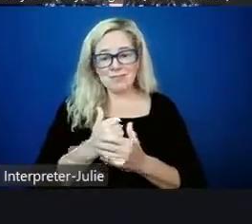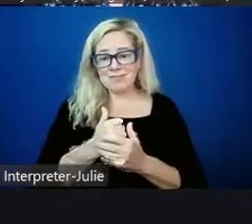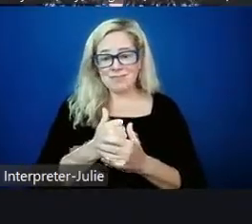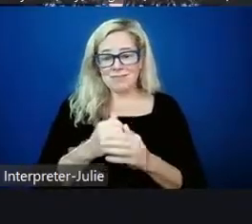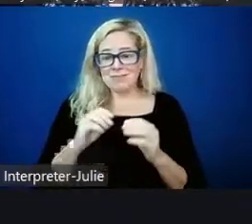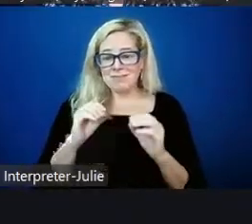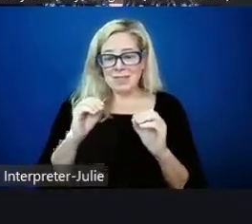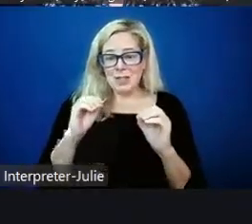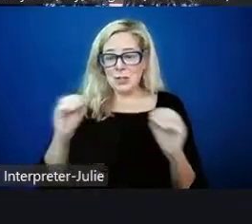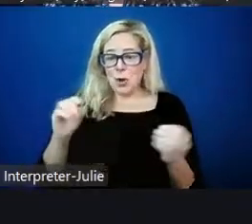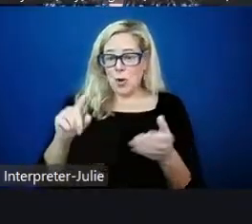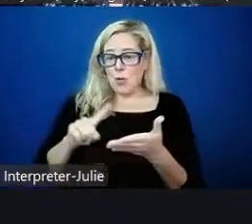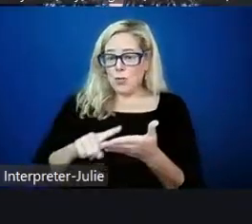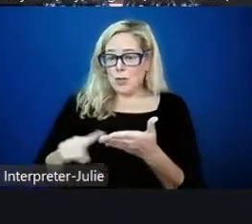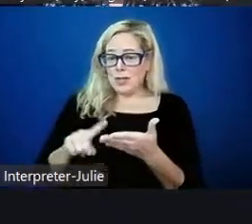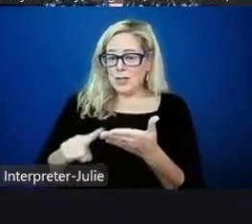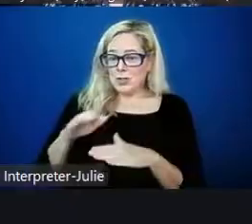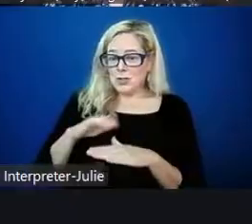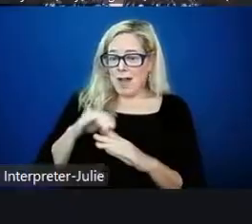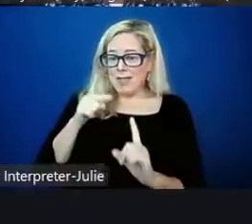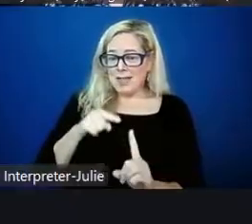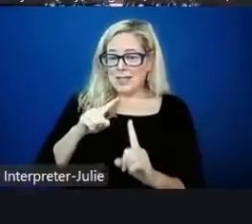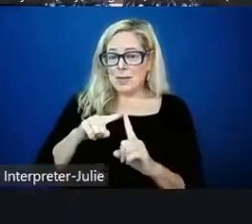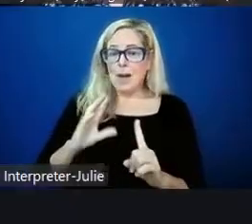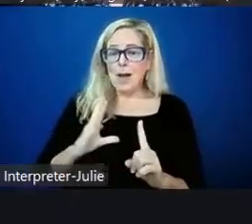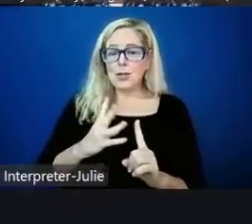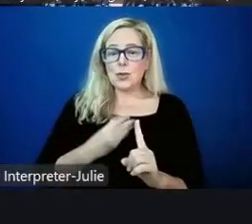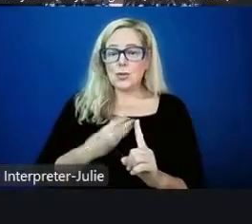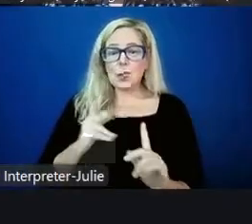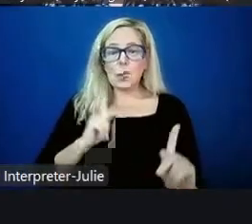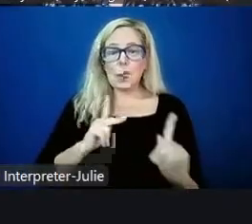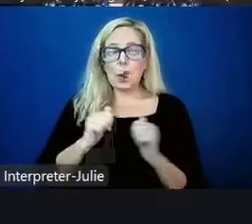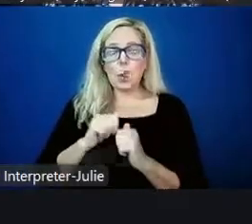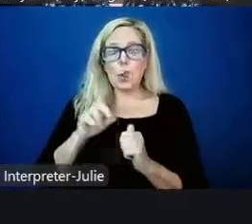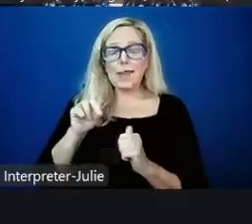but transgender people with diabetes reported lower A1Cs,